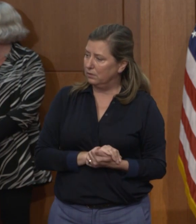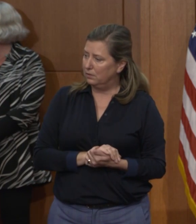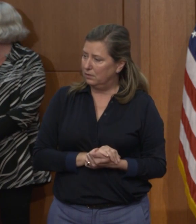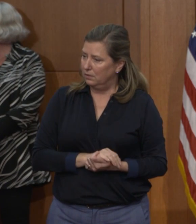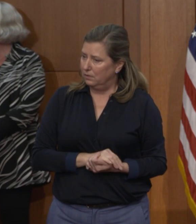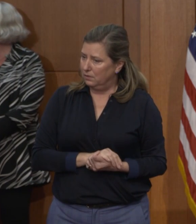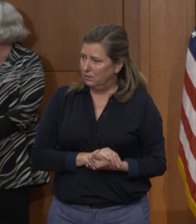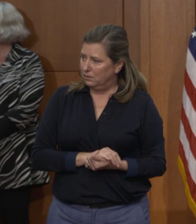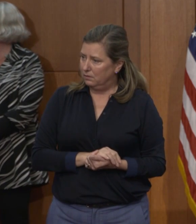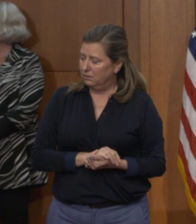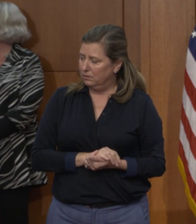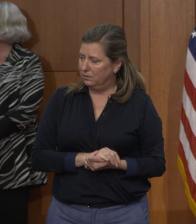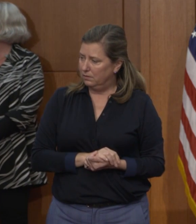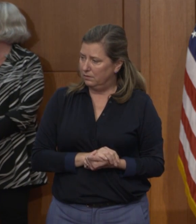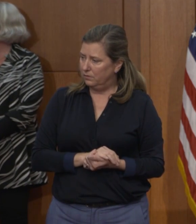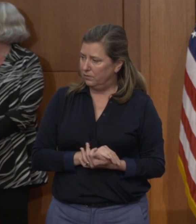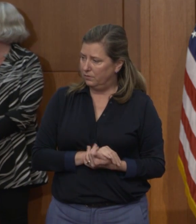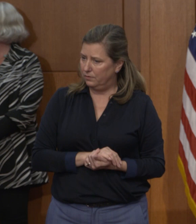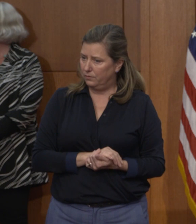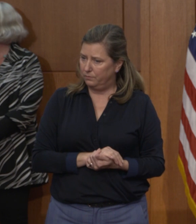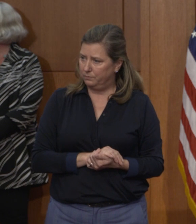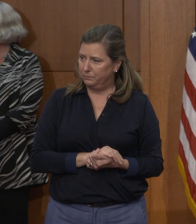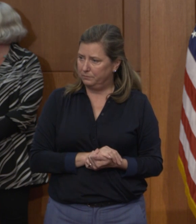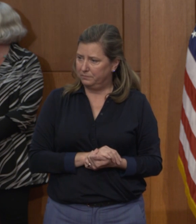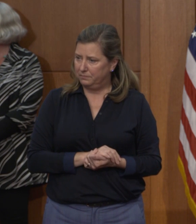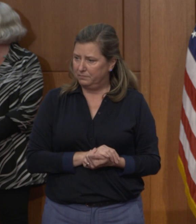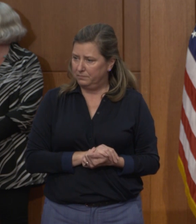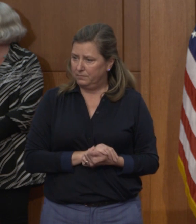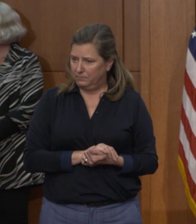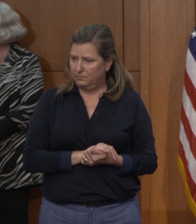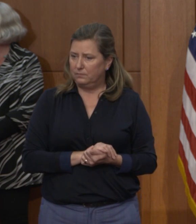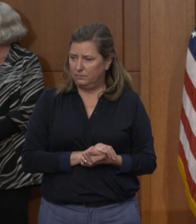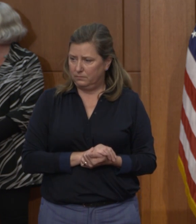and then the last day to return an absentee ballot is 7:00 PM on election day, may 19.